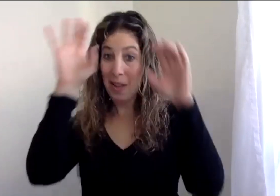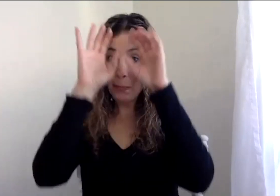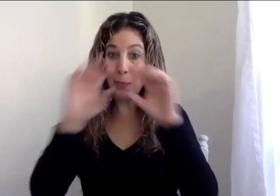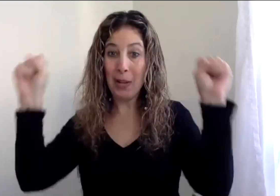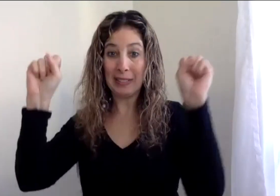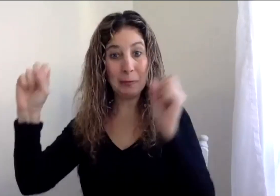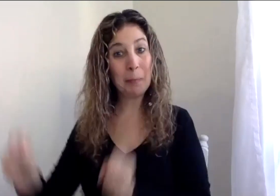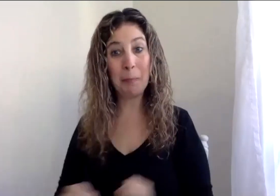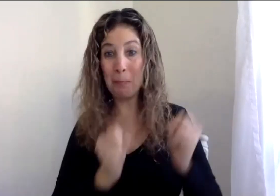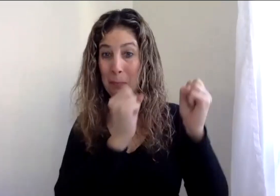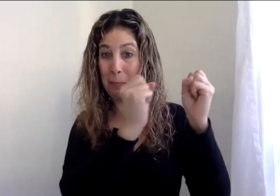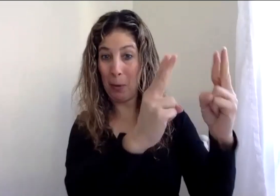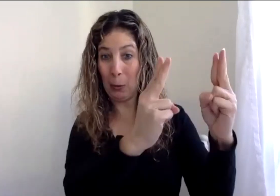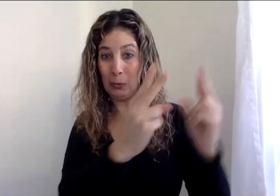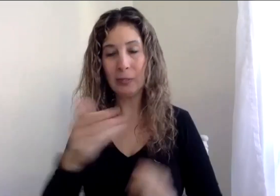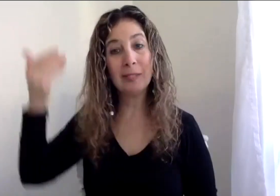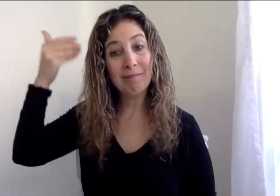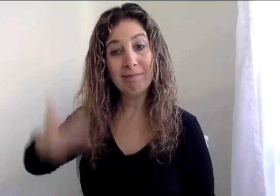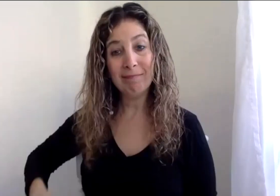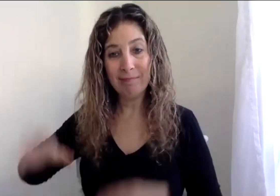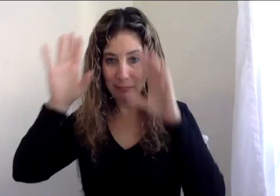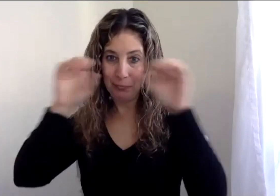Hello! It's time for another president's post.